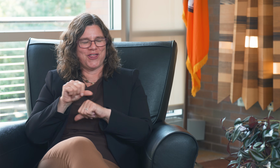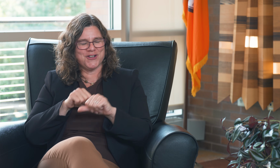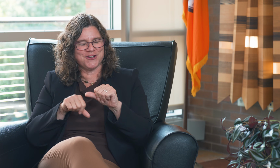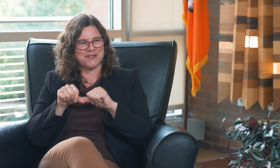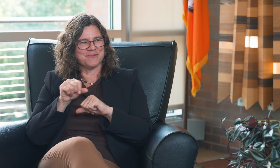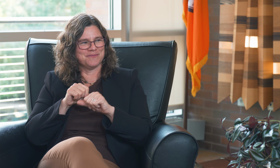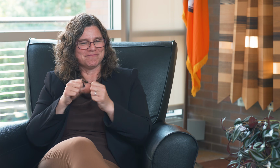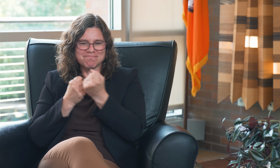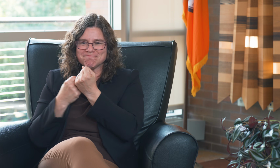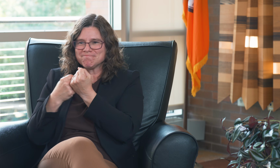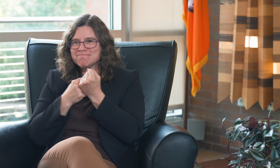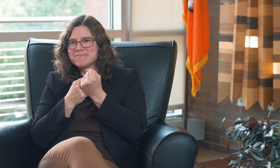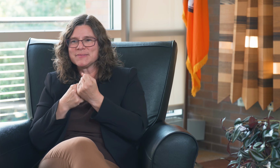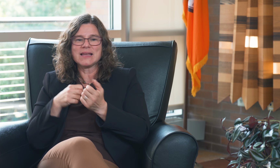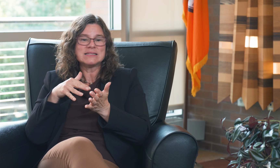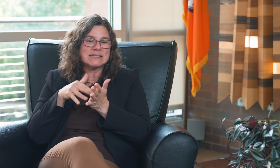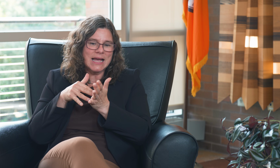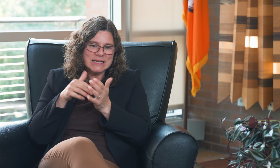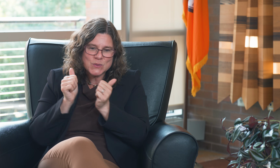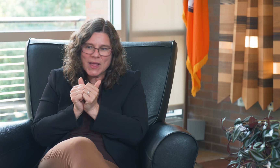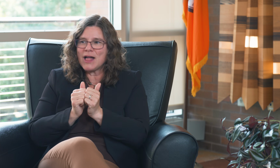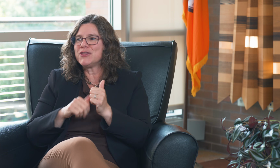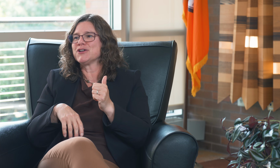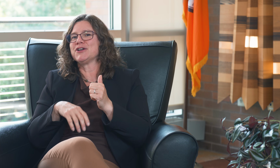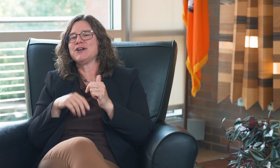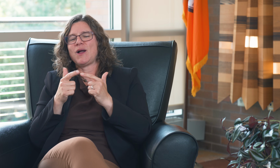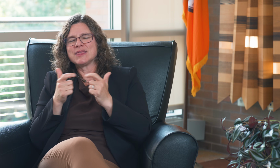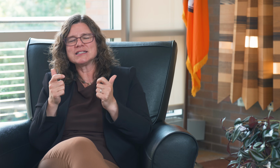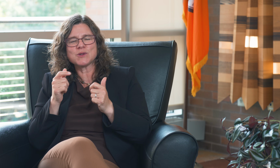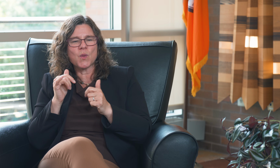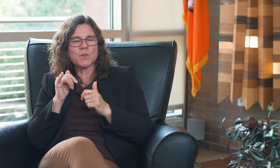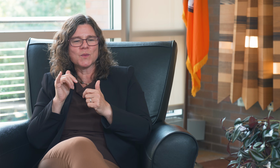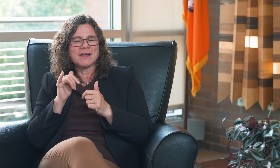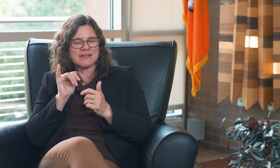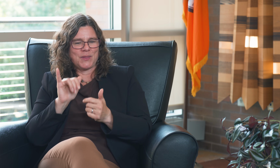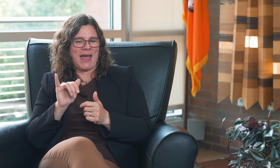but you also have each other to rely on. You can study together and all sorts of things.